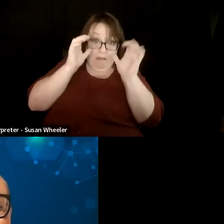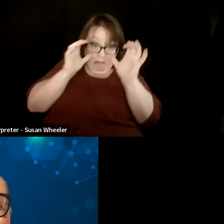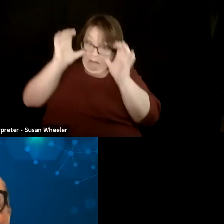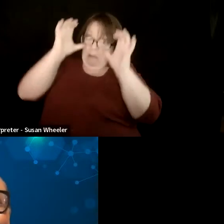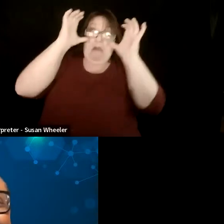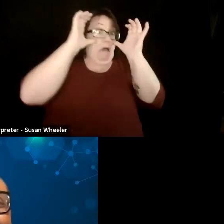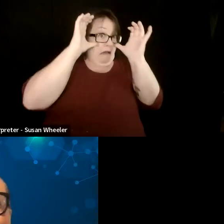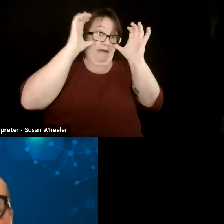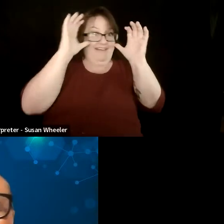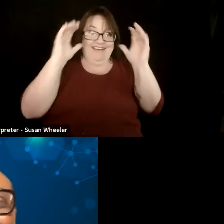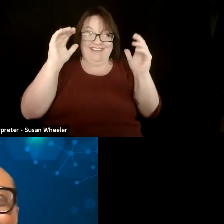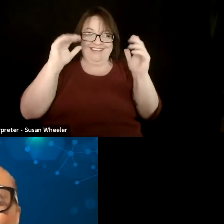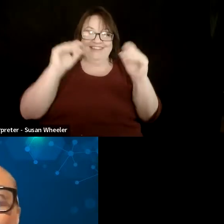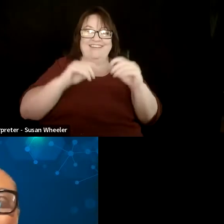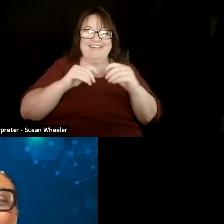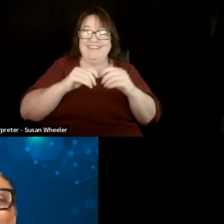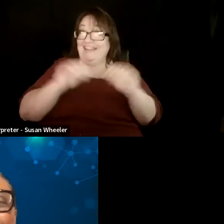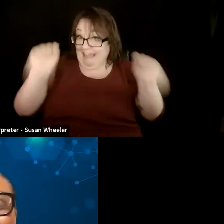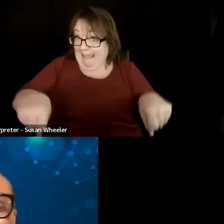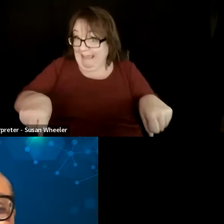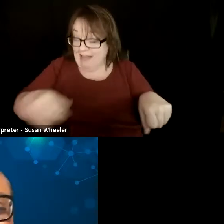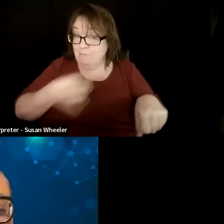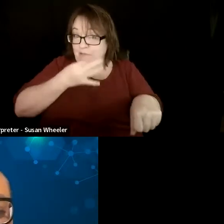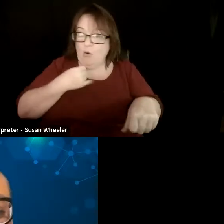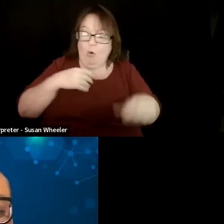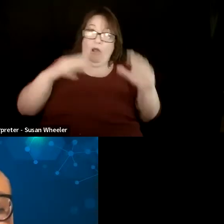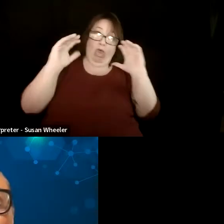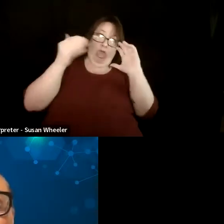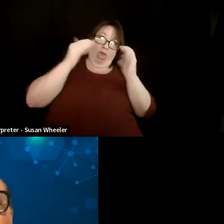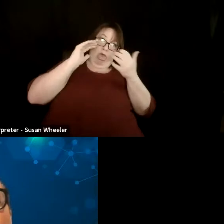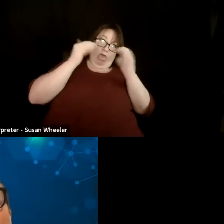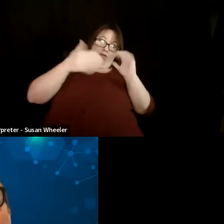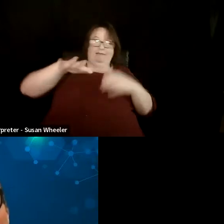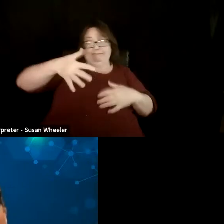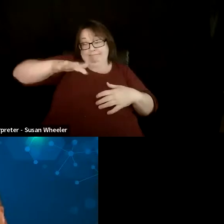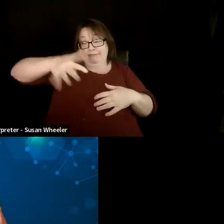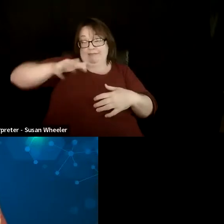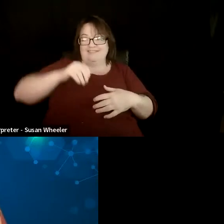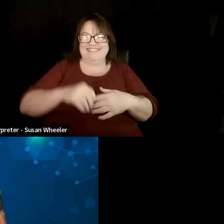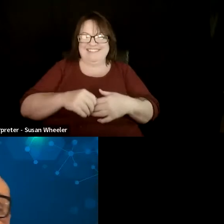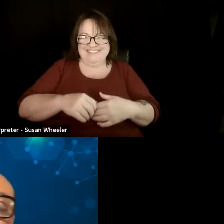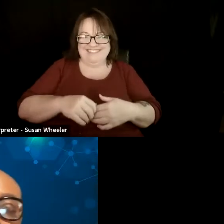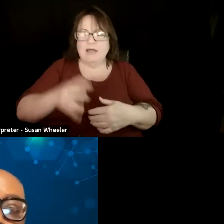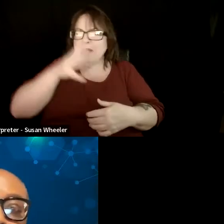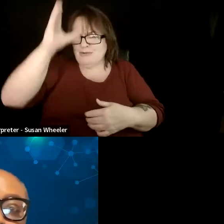and and maybe not so much. But they will also too, as well,